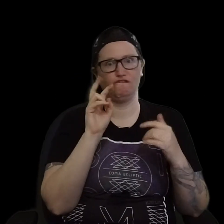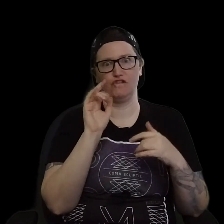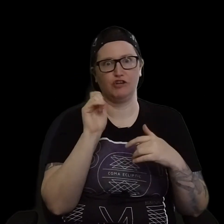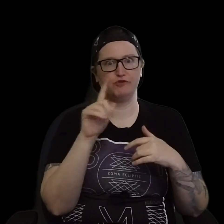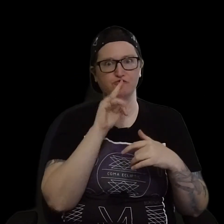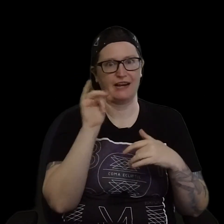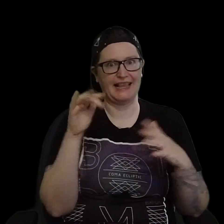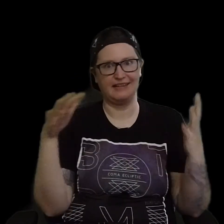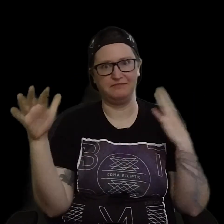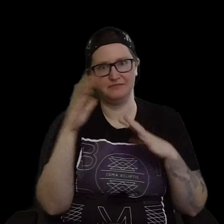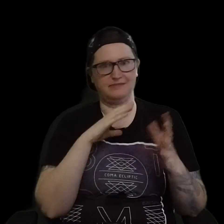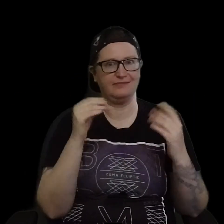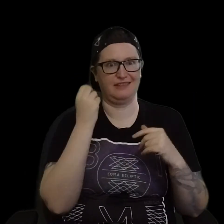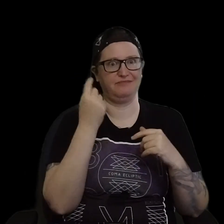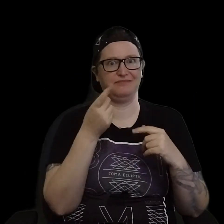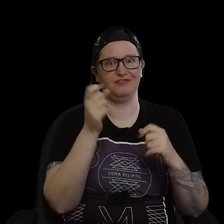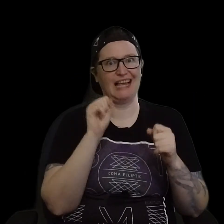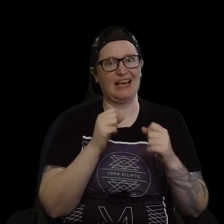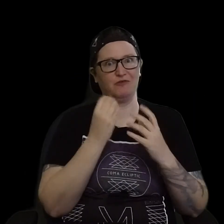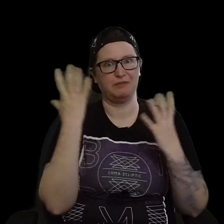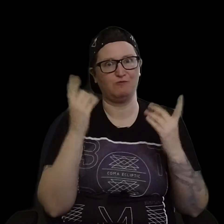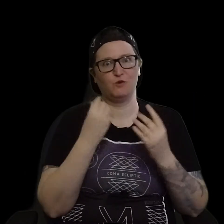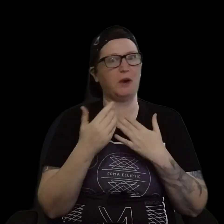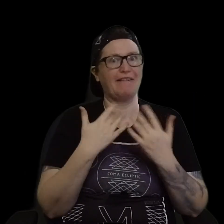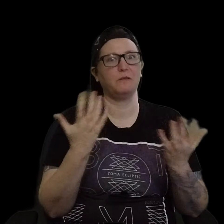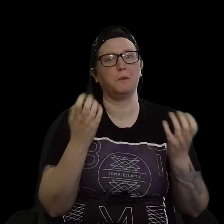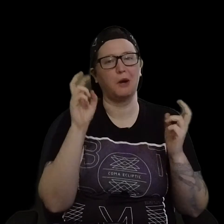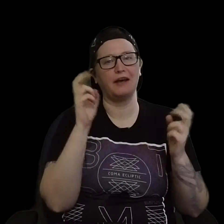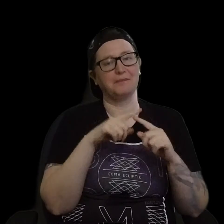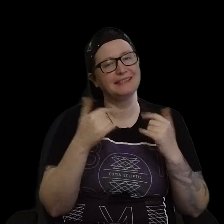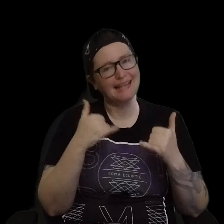I don't know like it's like you're immense in another virtual world you can kind of just do